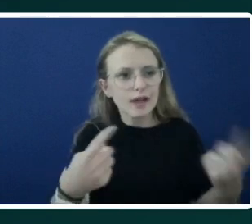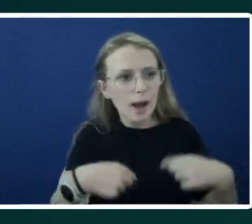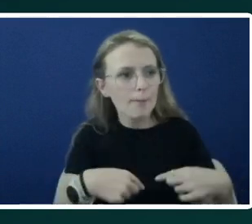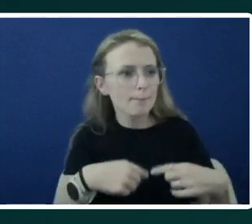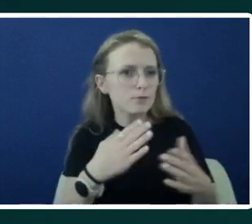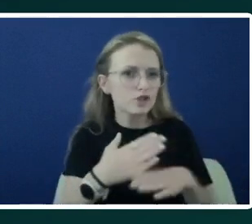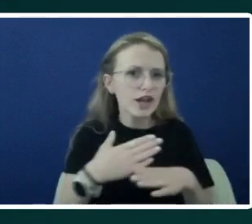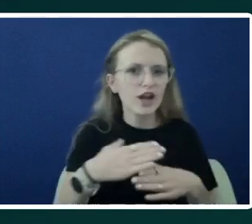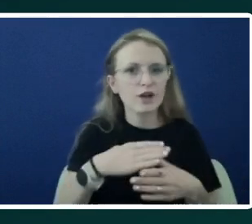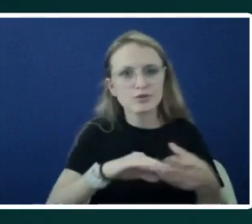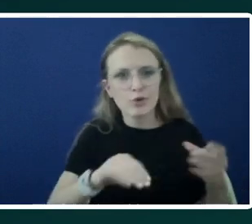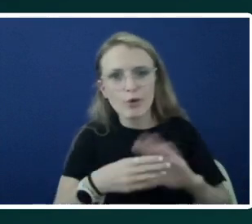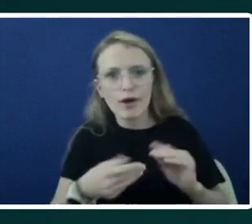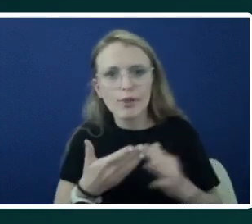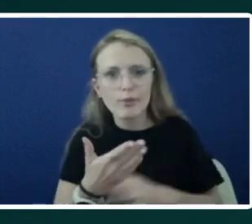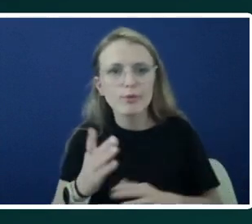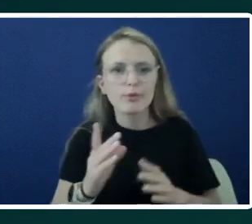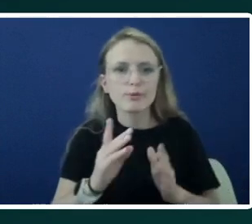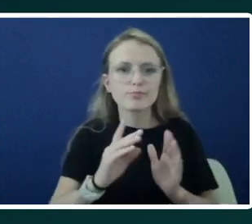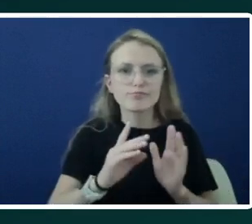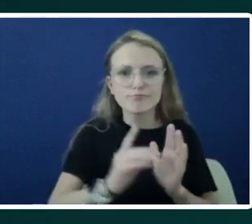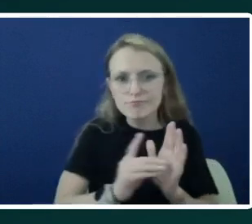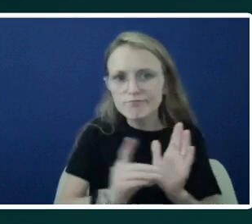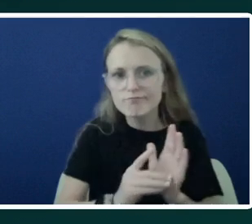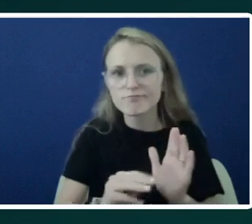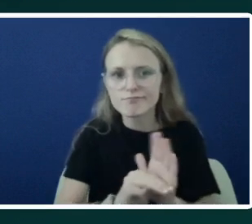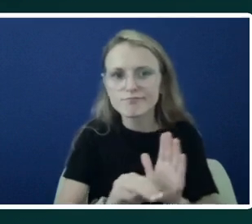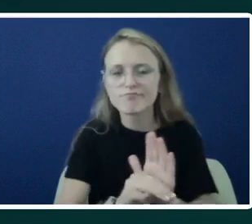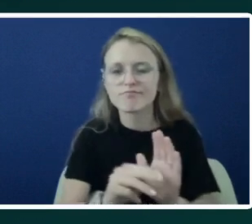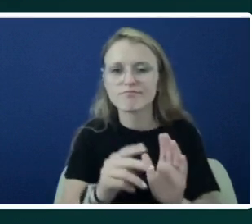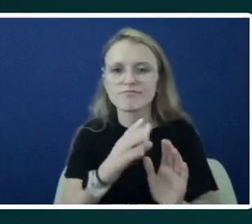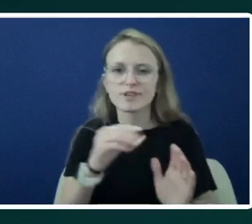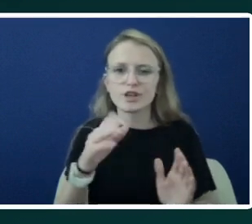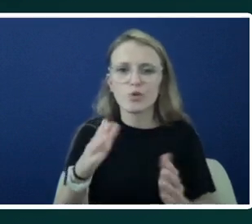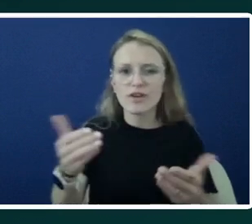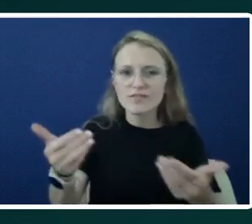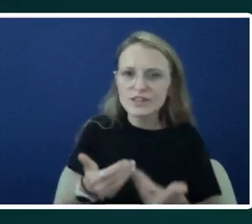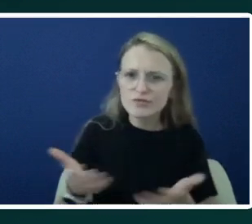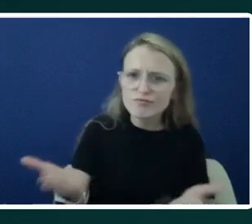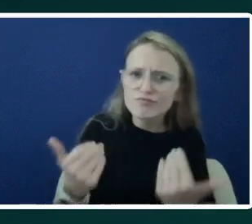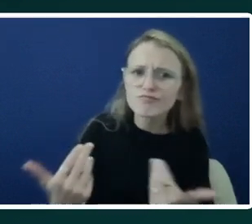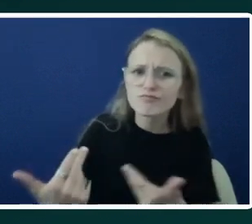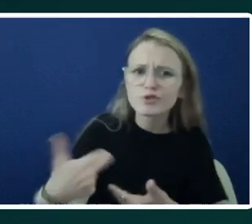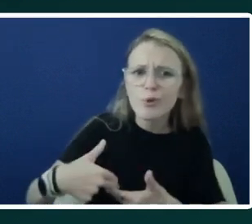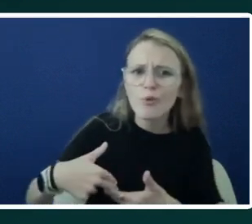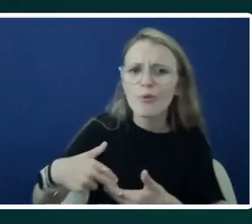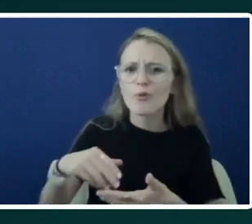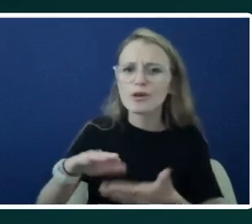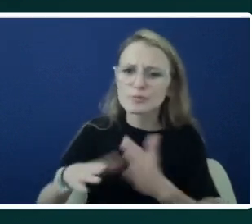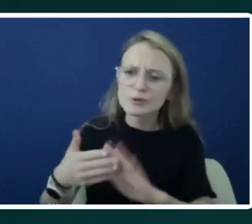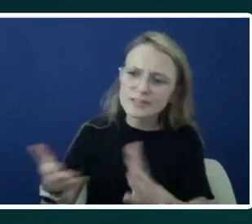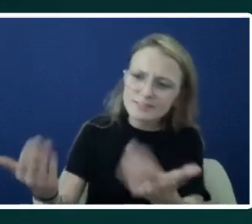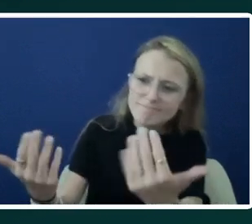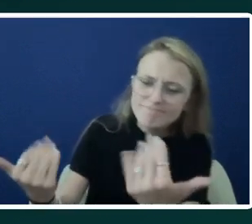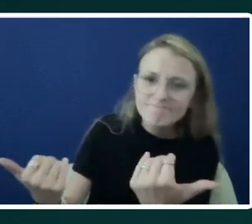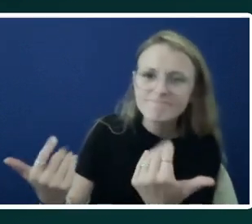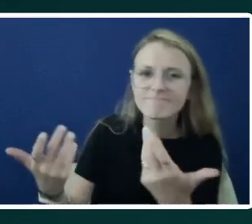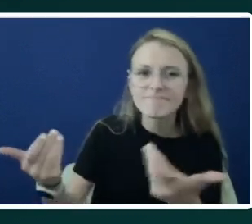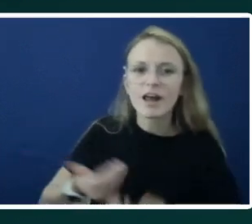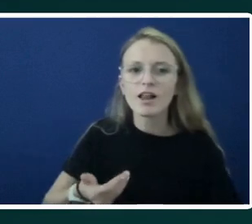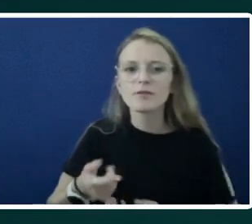and then your invitation of community in to tell stories in a variety of ways in your exhibition.